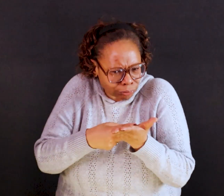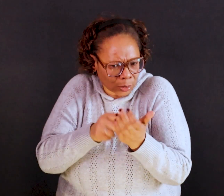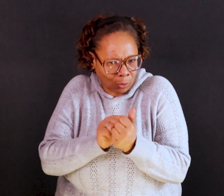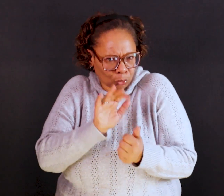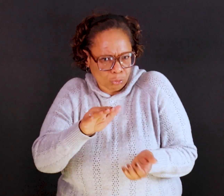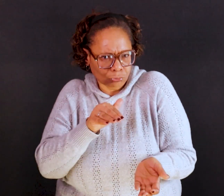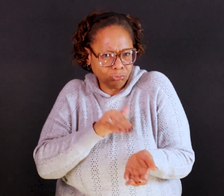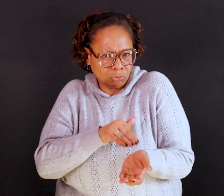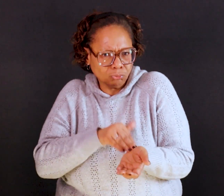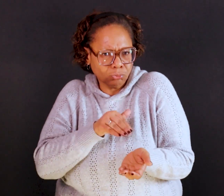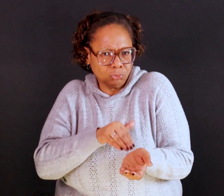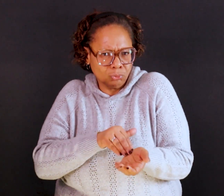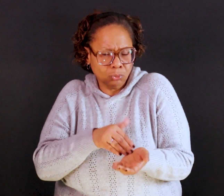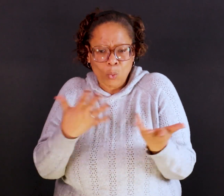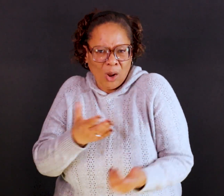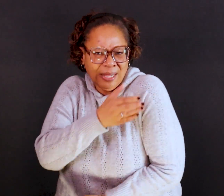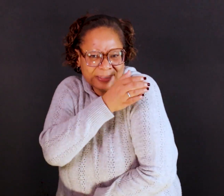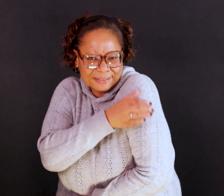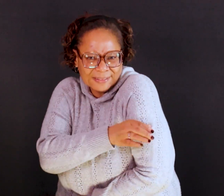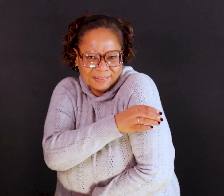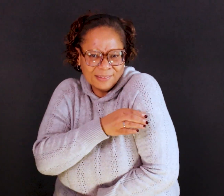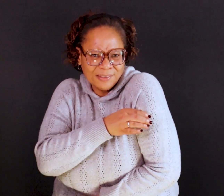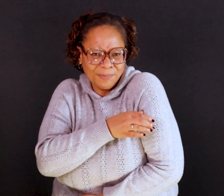or clinic.